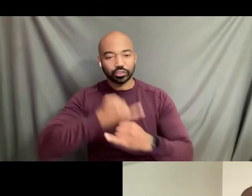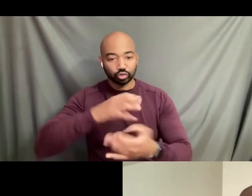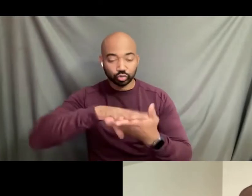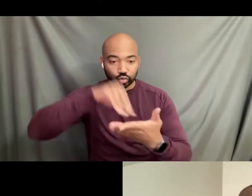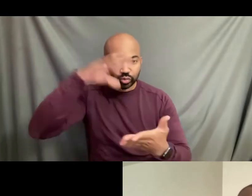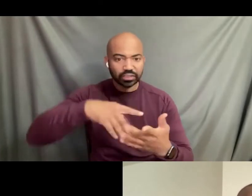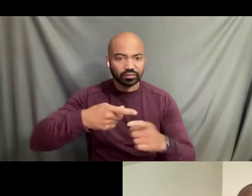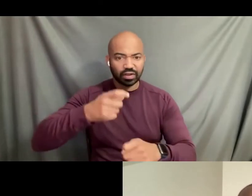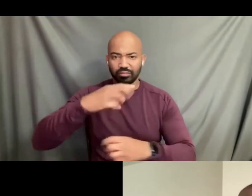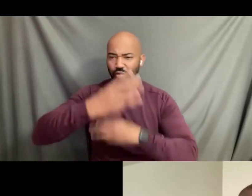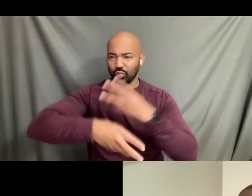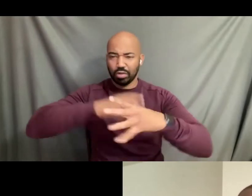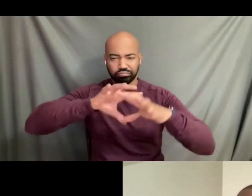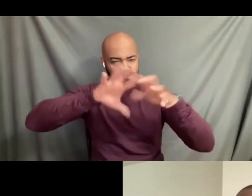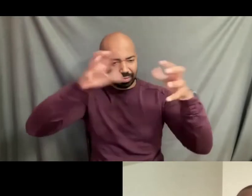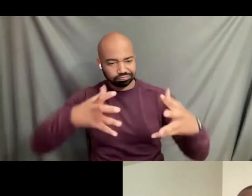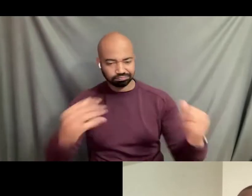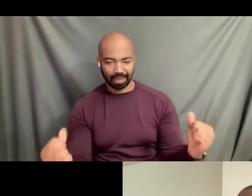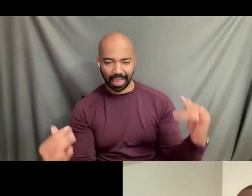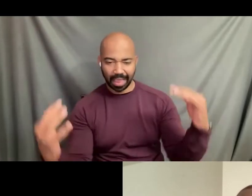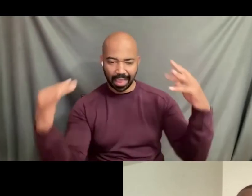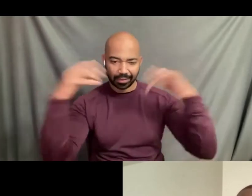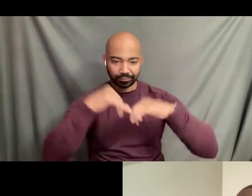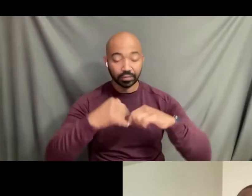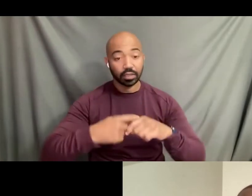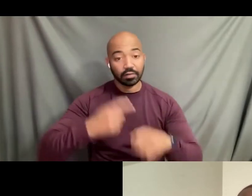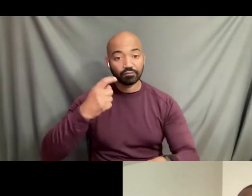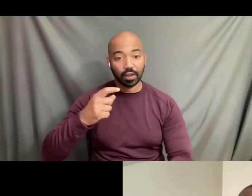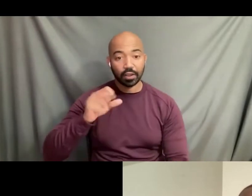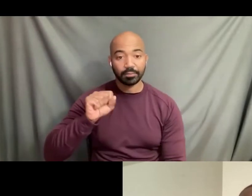the world well, specifically in this case from Sub-Saharan Africa,